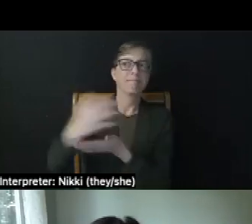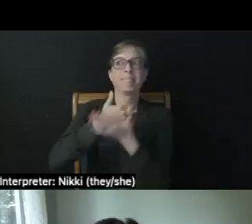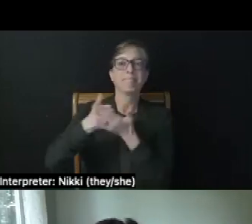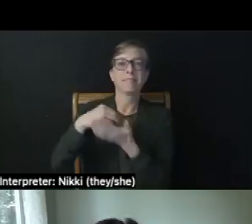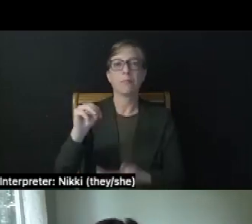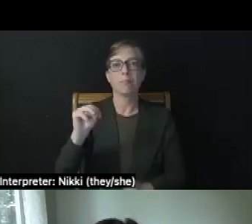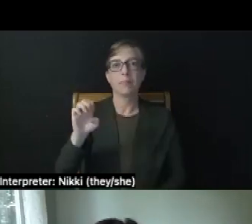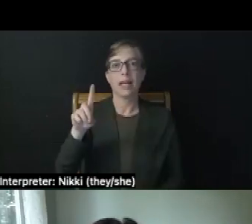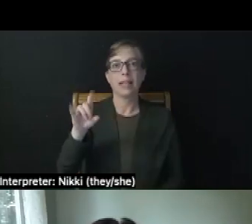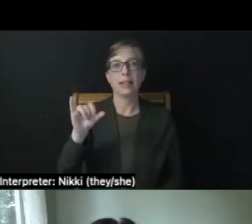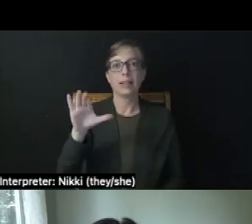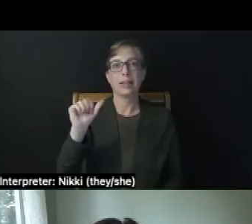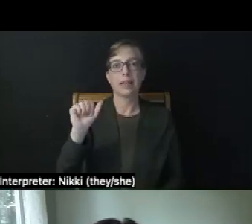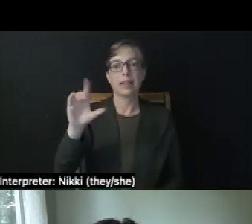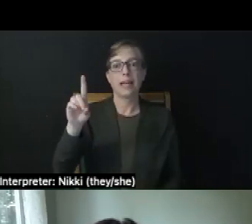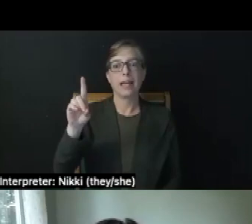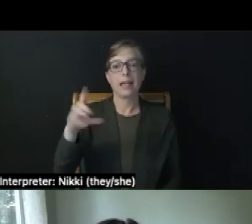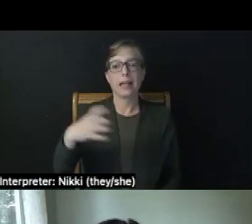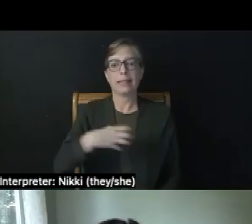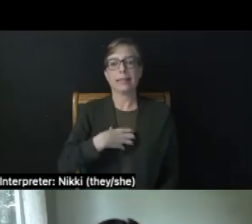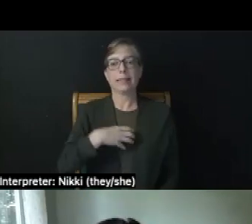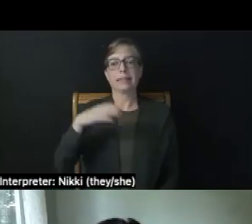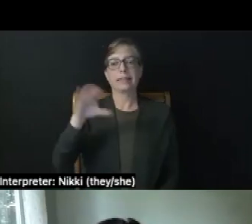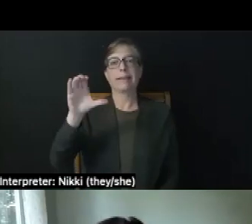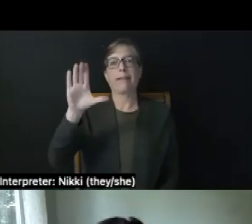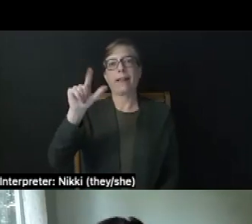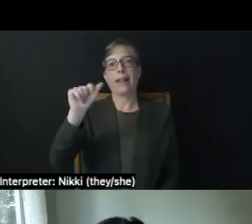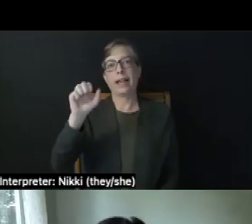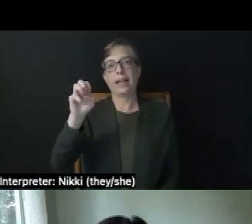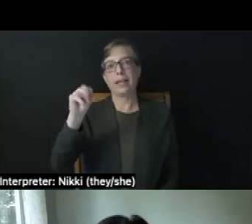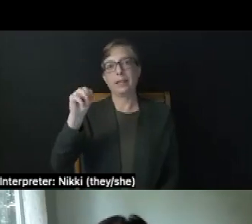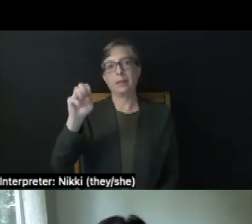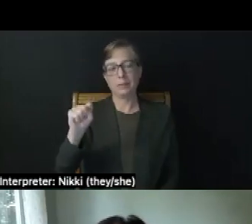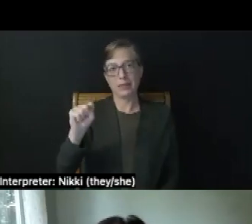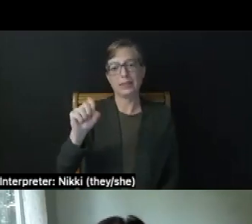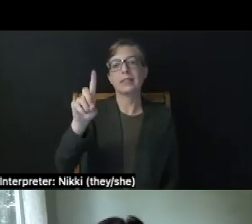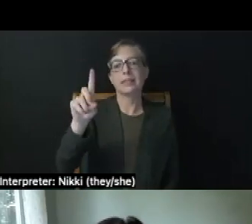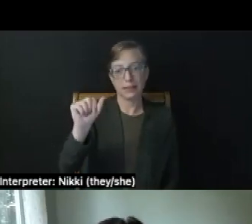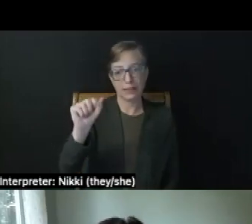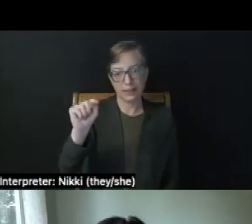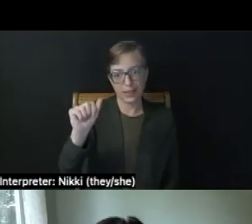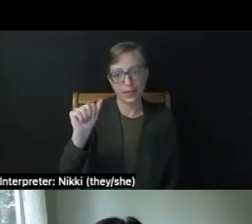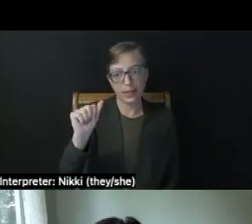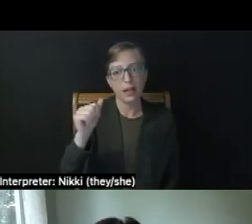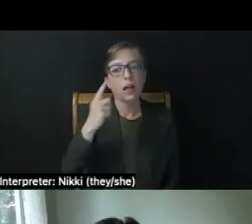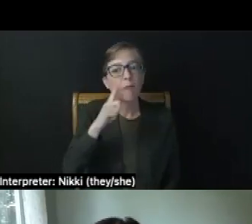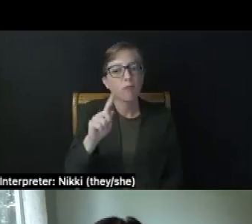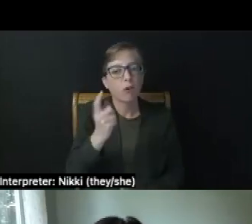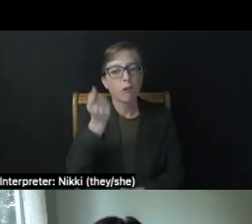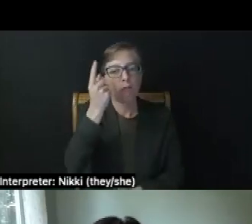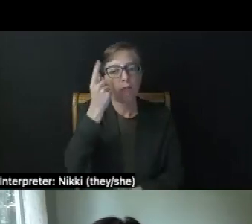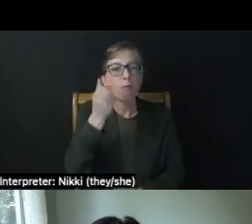explore further impacts on mortality and broader healthcare utilization and outcomes for